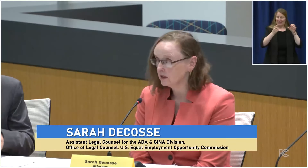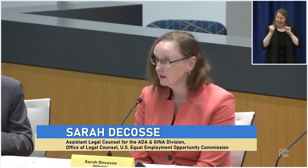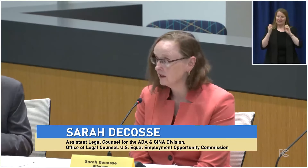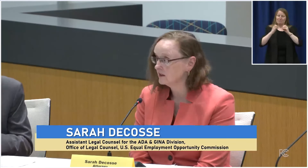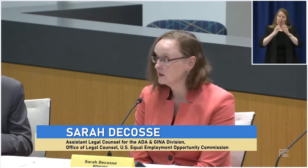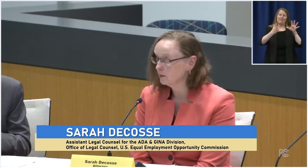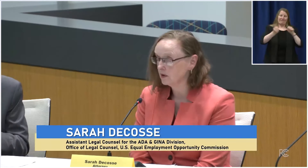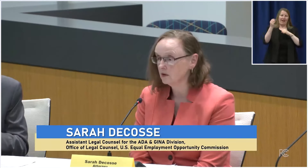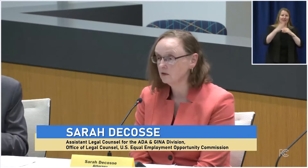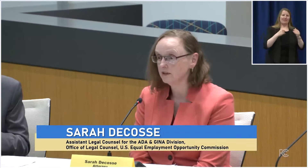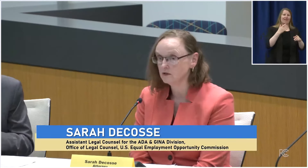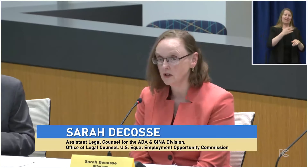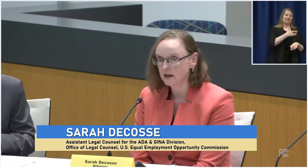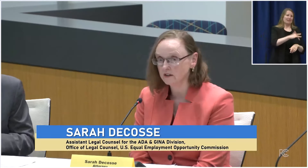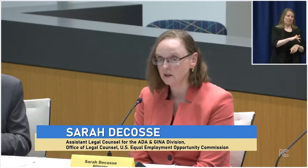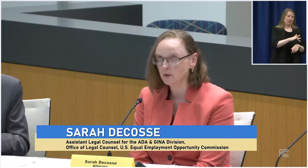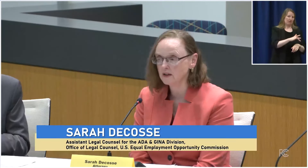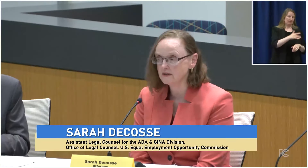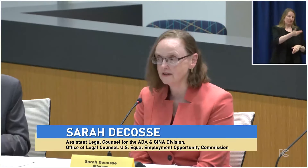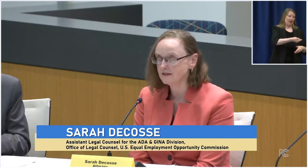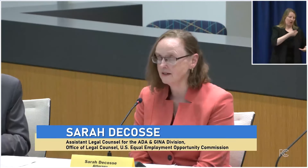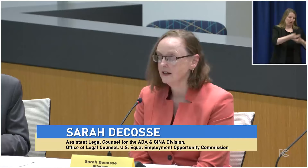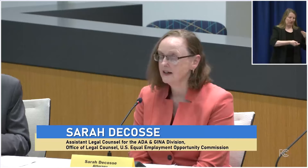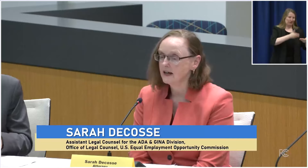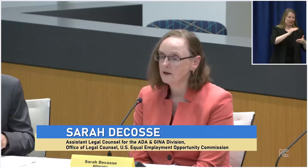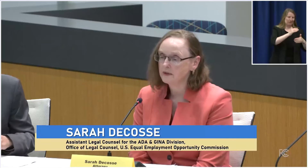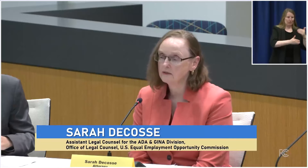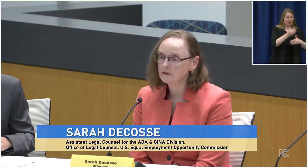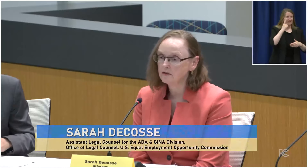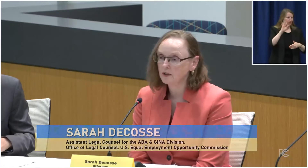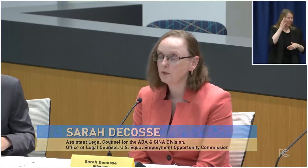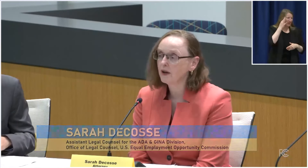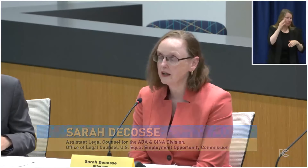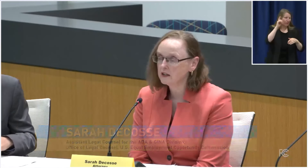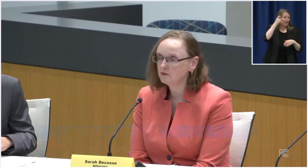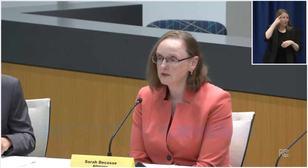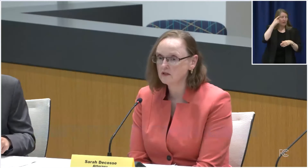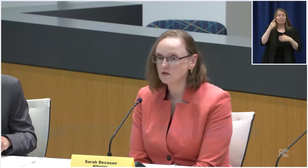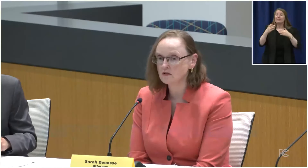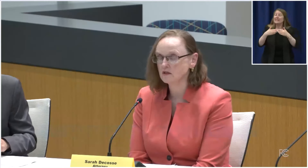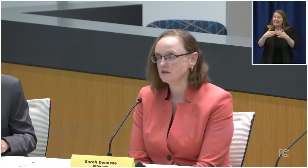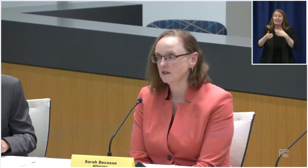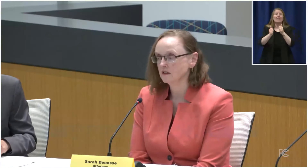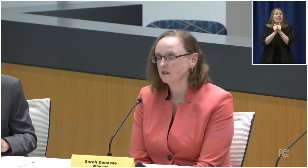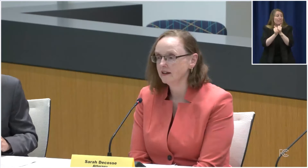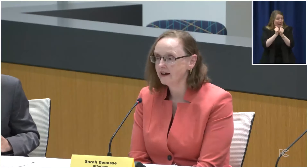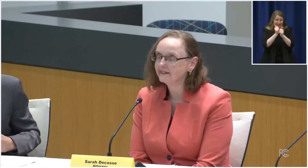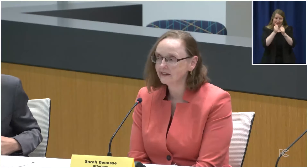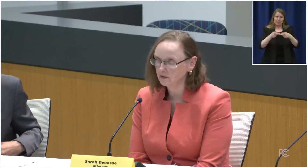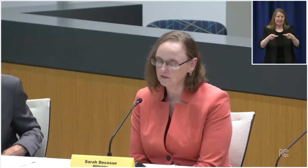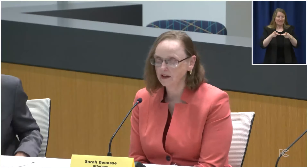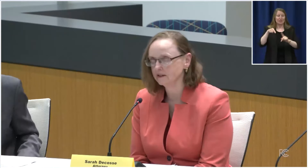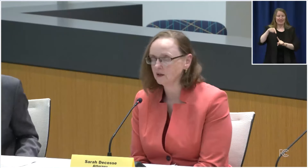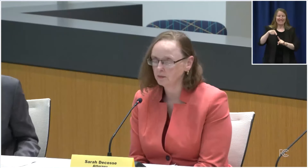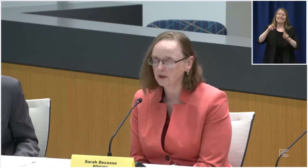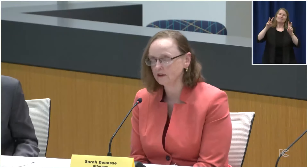GOVERNMENT EMPLOYEES. IT IS VERY STREAMLINED. IT CAN MOVE MUCH MORE QUICKLY THAN THE TYPICAL